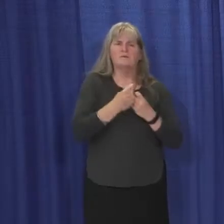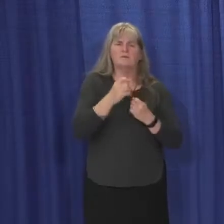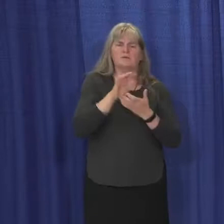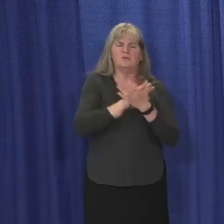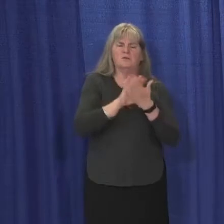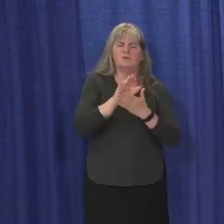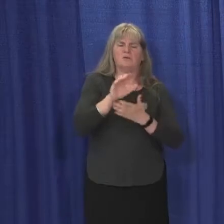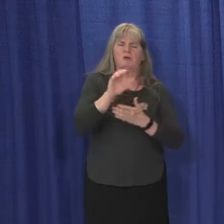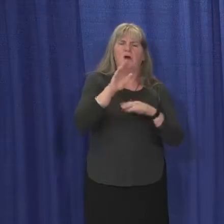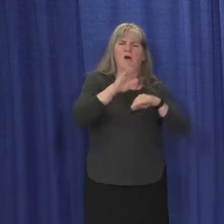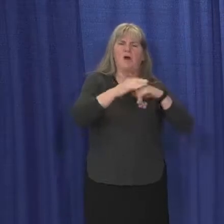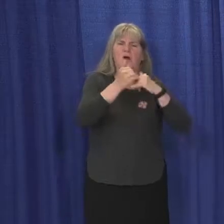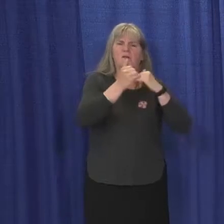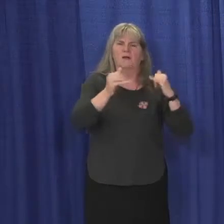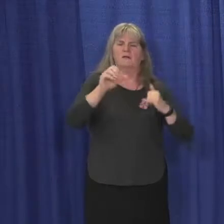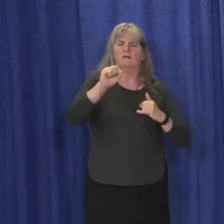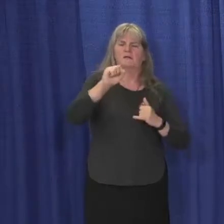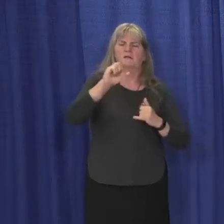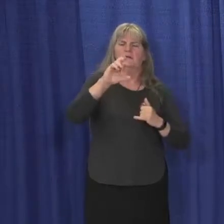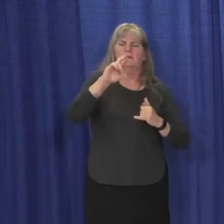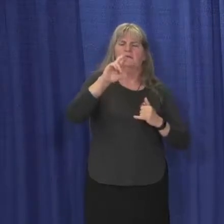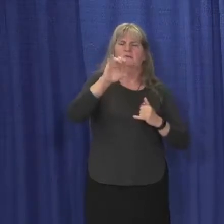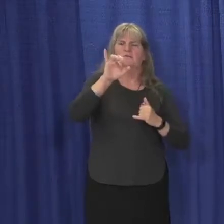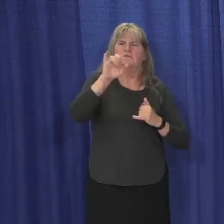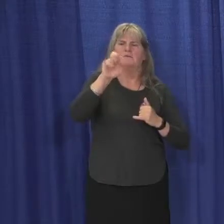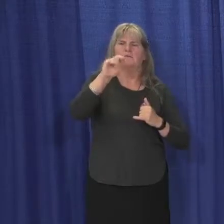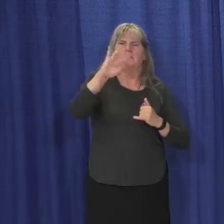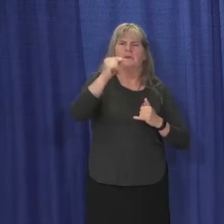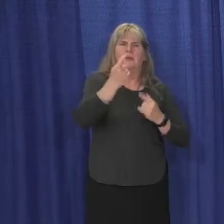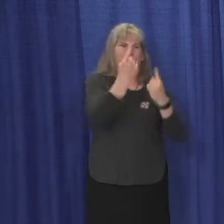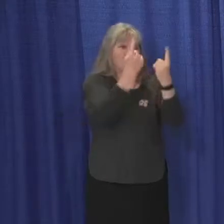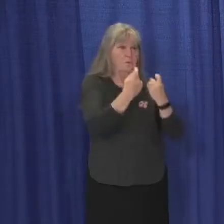screening. Go through the online assessment